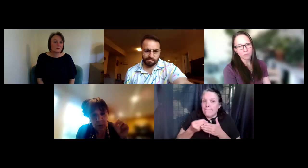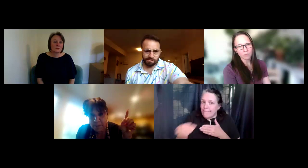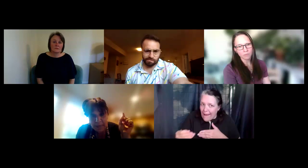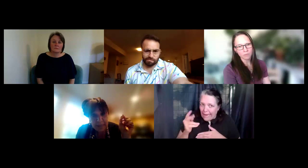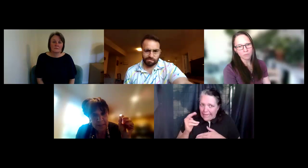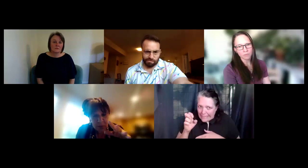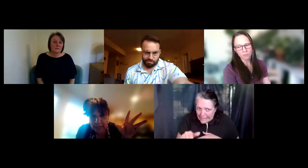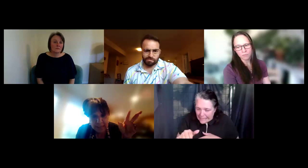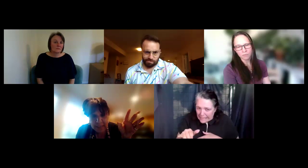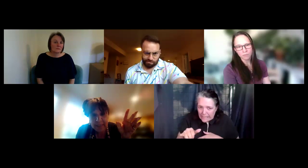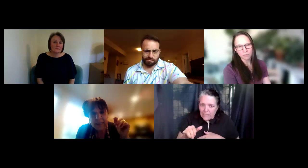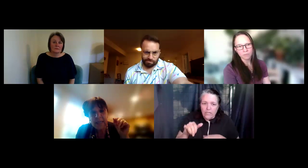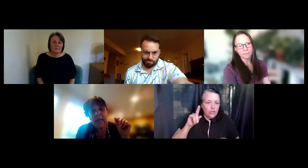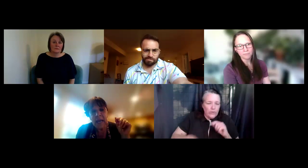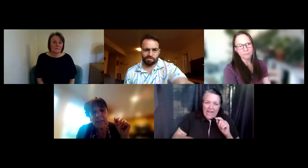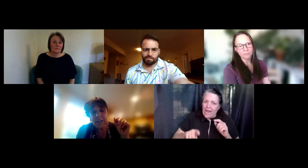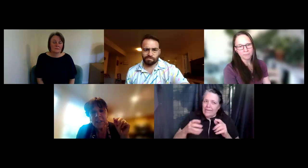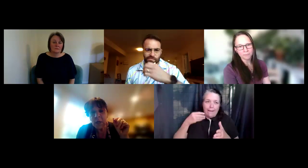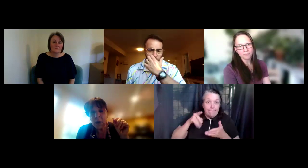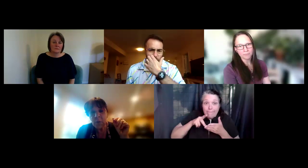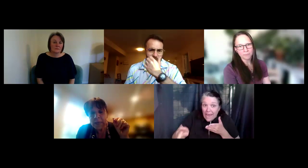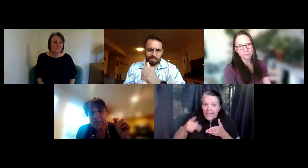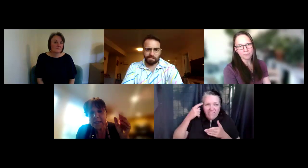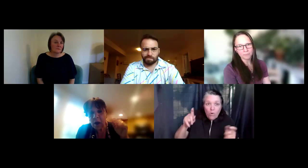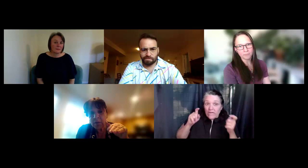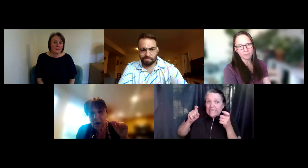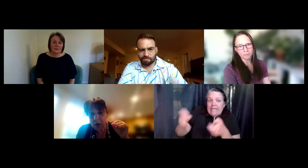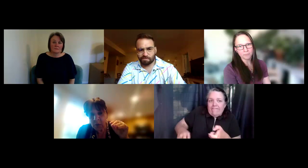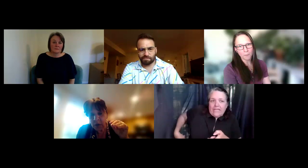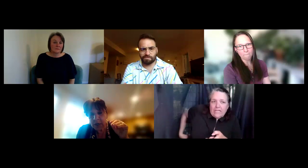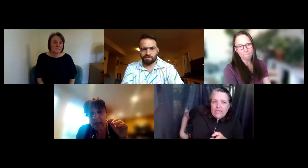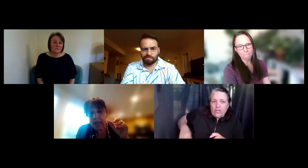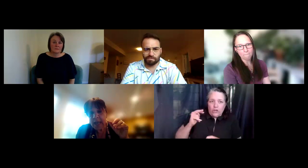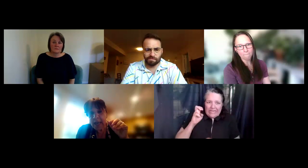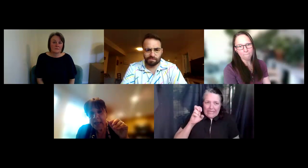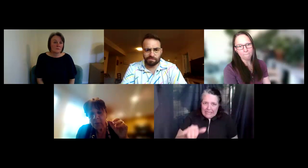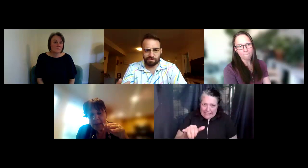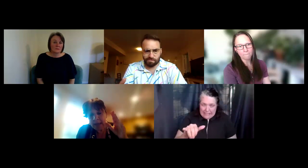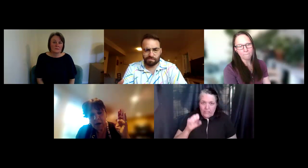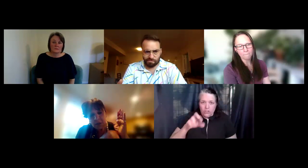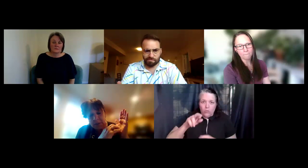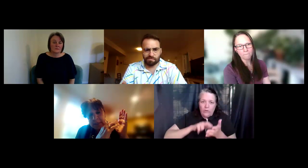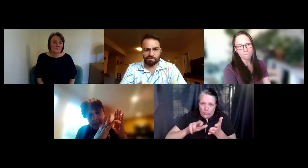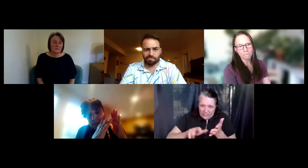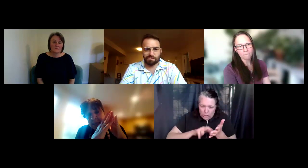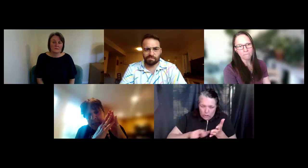one penny donating a kidney and so we did all of our homework and we had Audrey lay